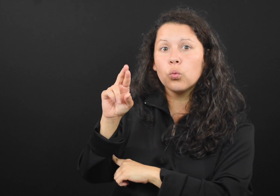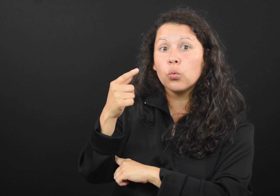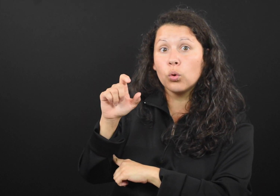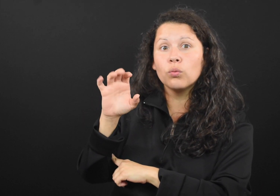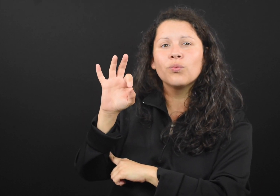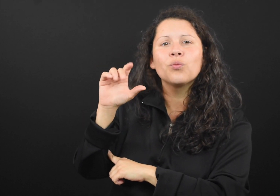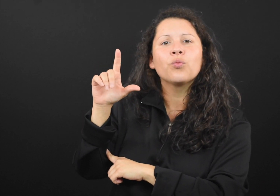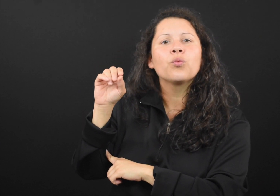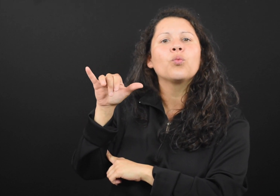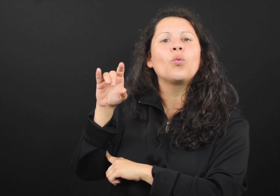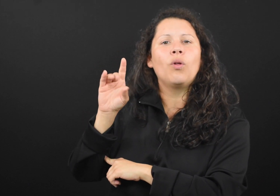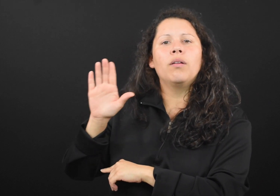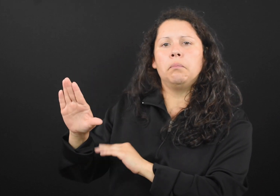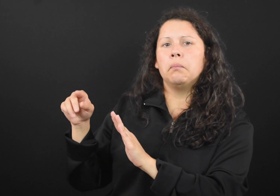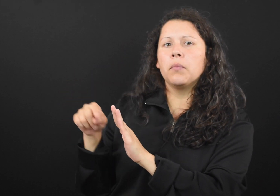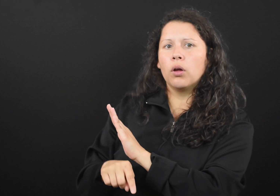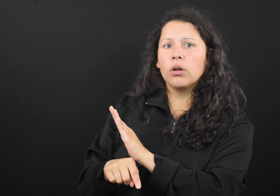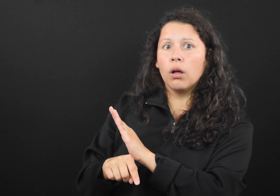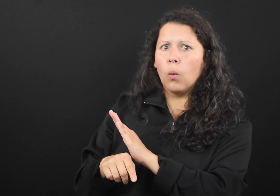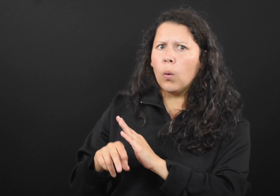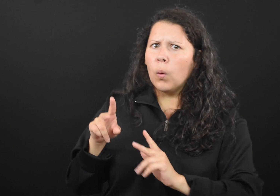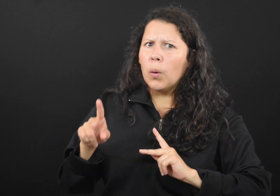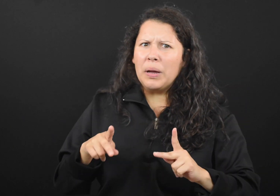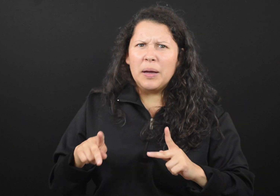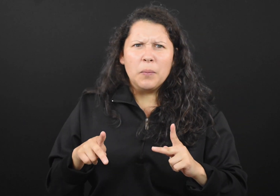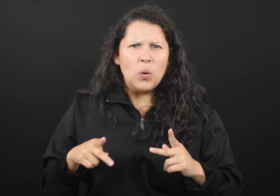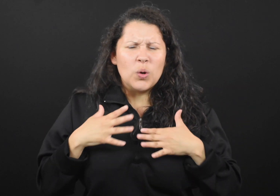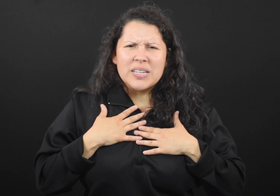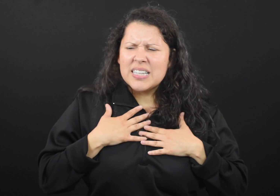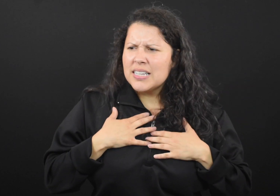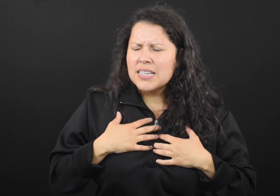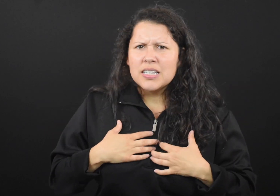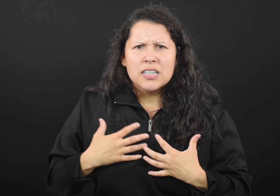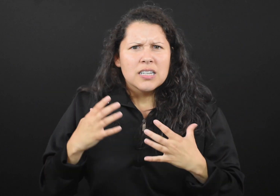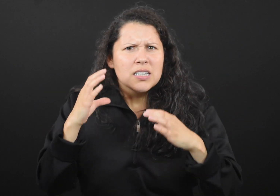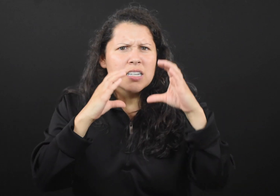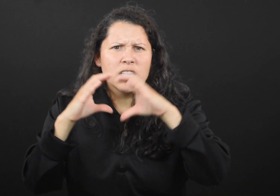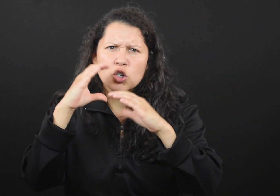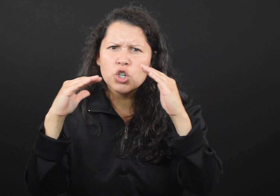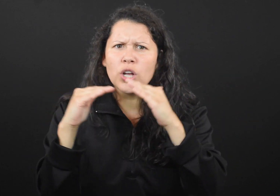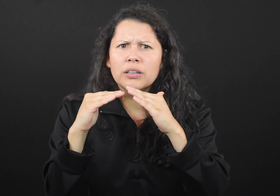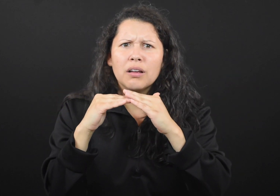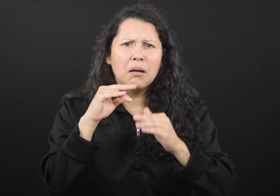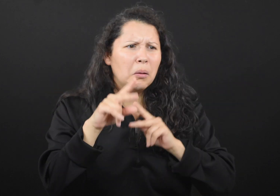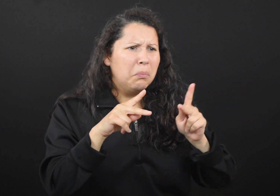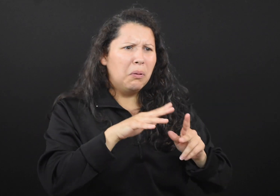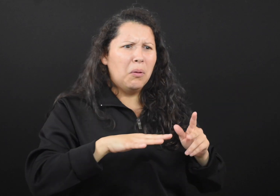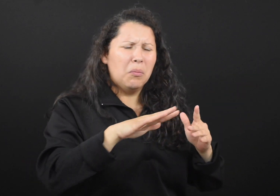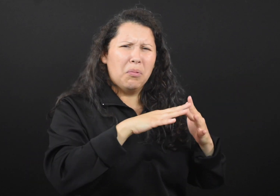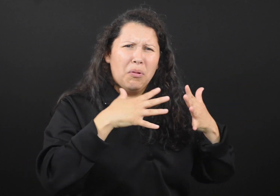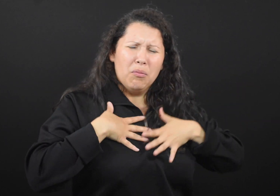the murder of George Floyd. As justice seekers and mourners took to the streets,